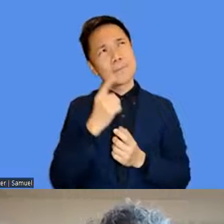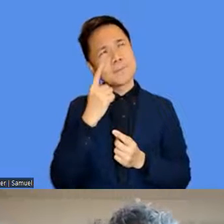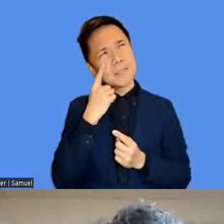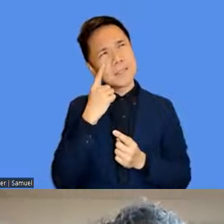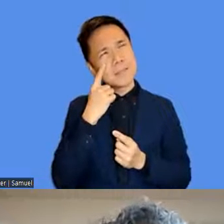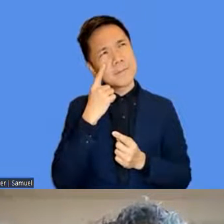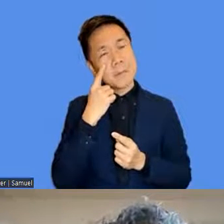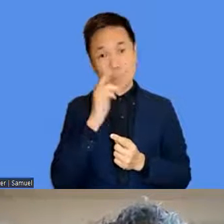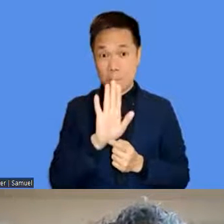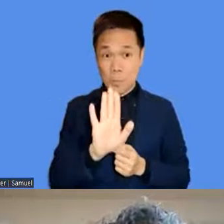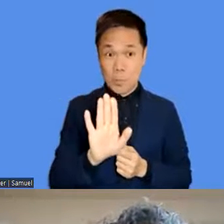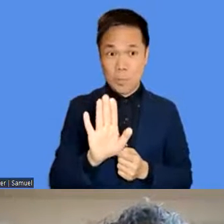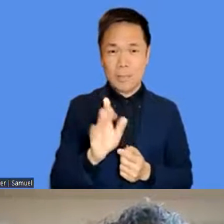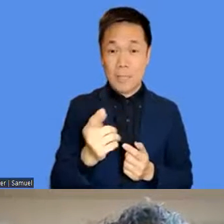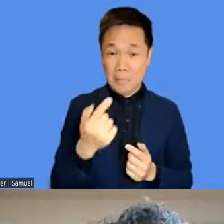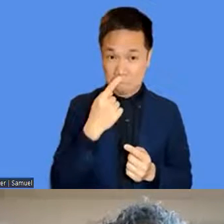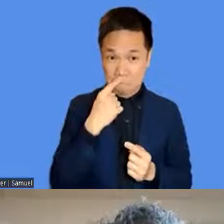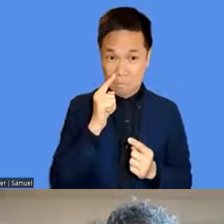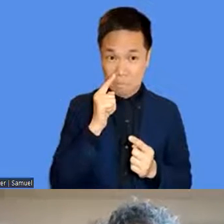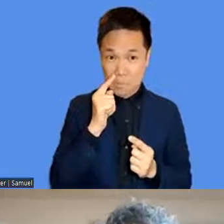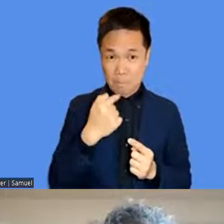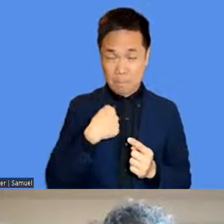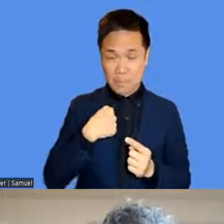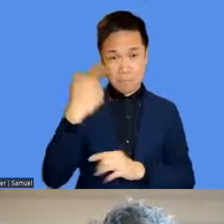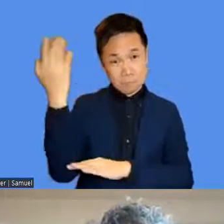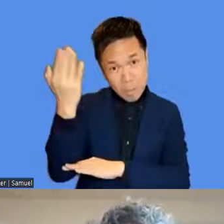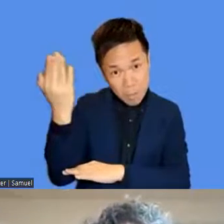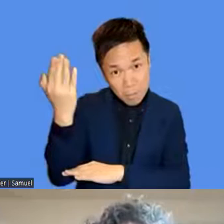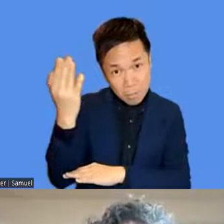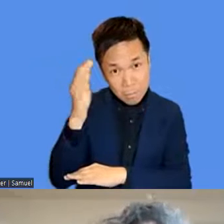Let me know if it was mine. I don't think so either, Sara.